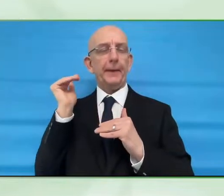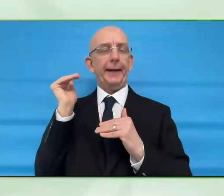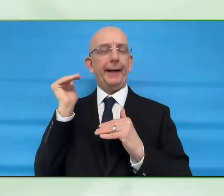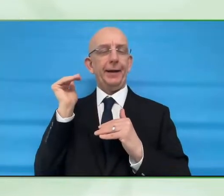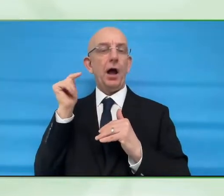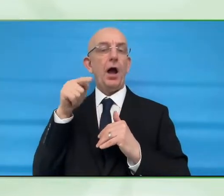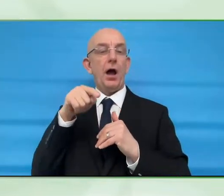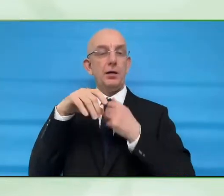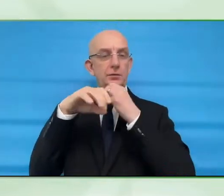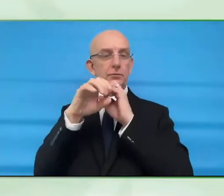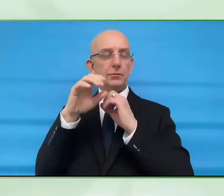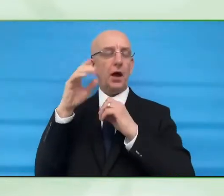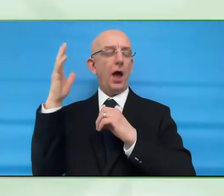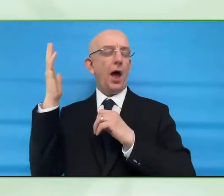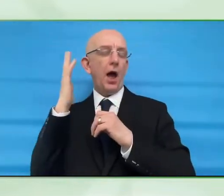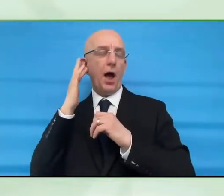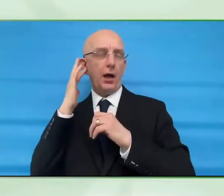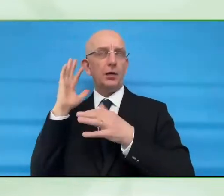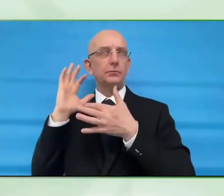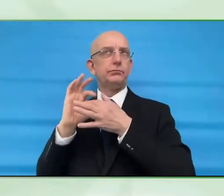You can hear where in the sky that these are.